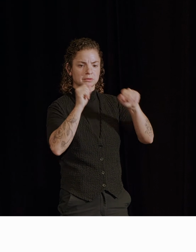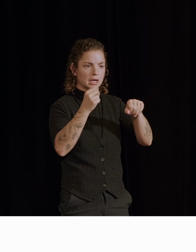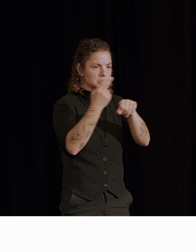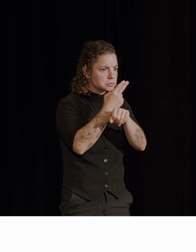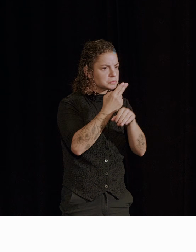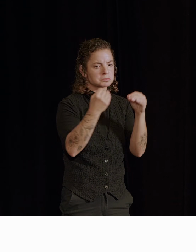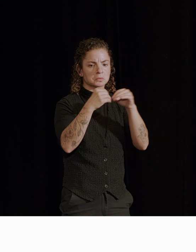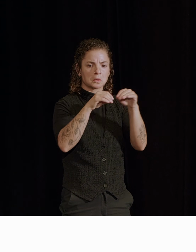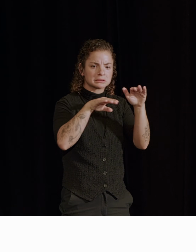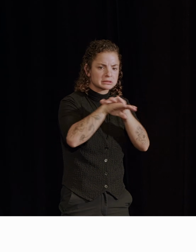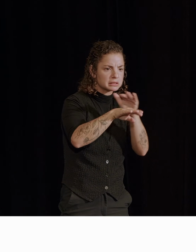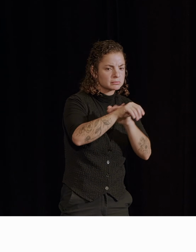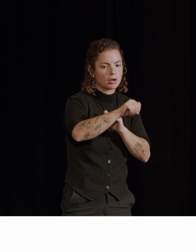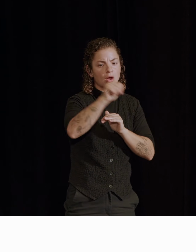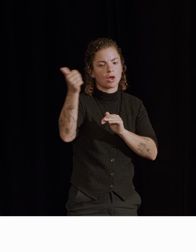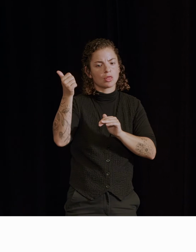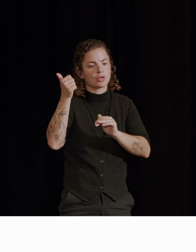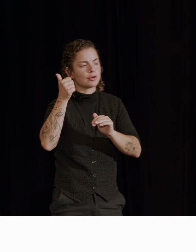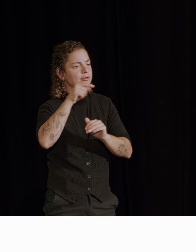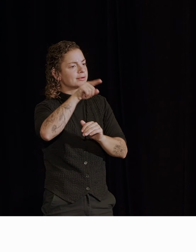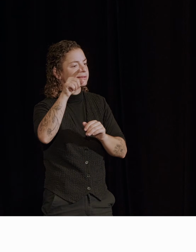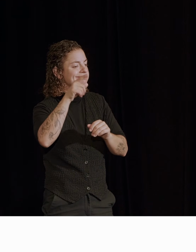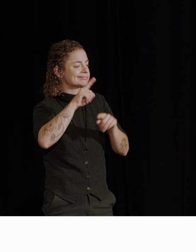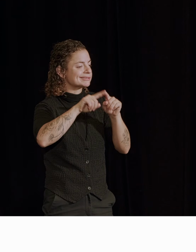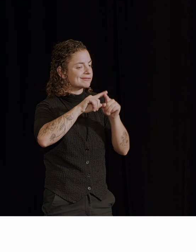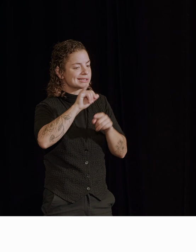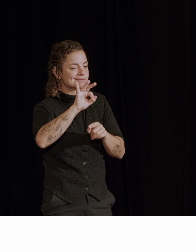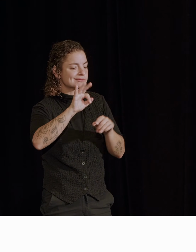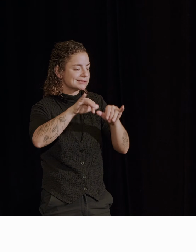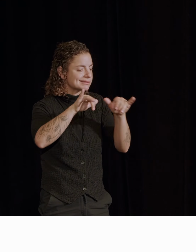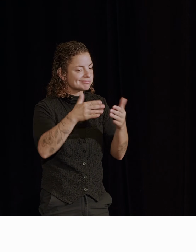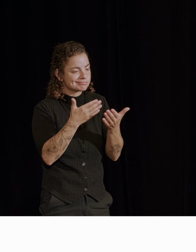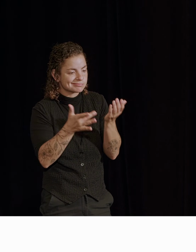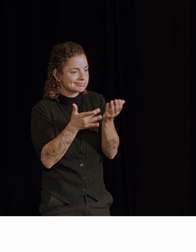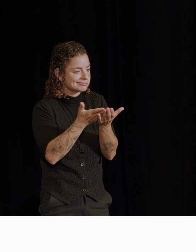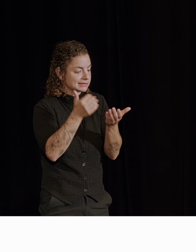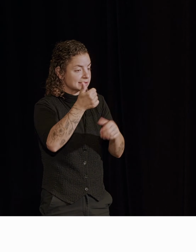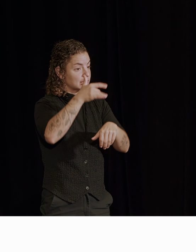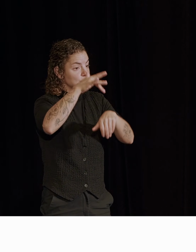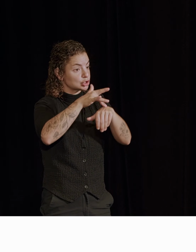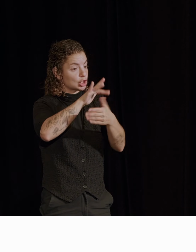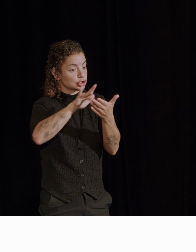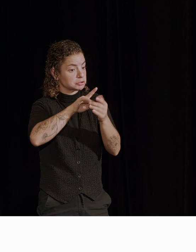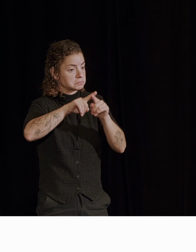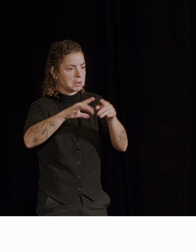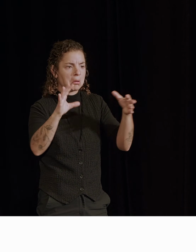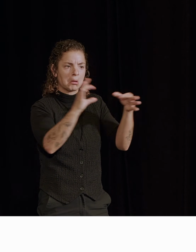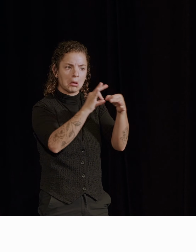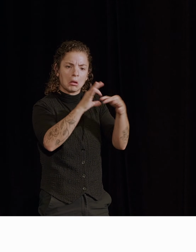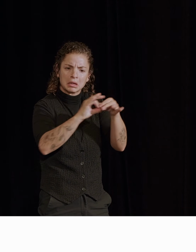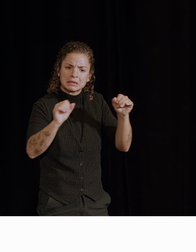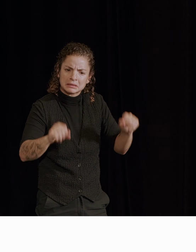The act of making it usable across multiple modalities implicitly made it better to use for everyone.